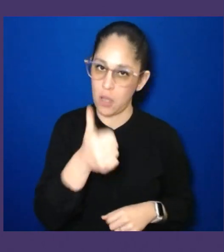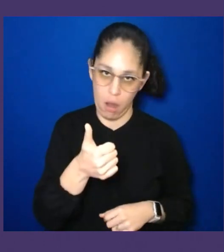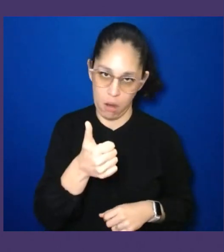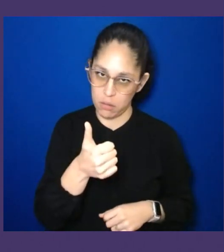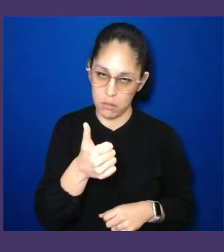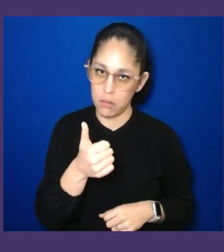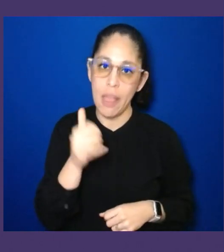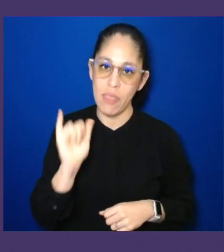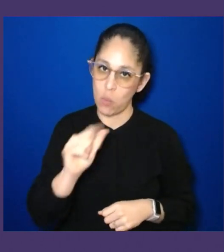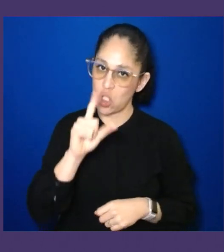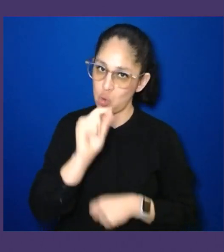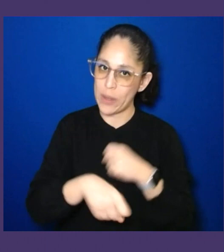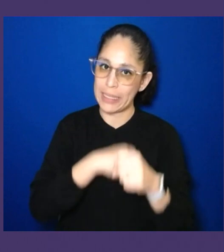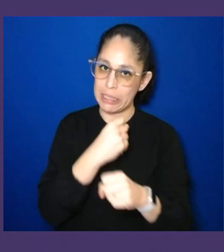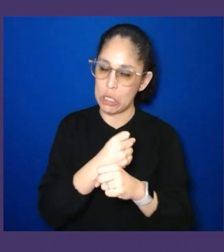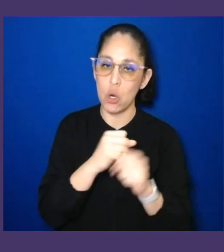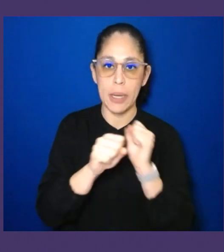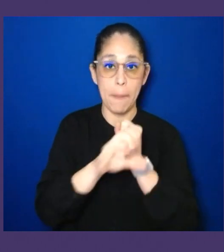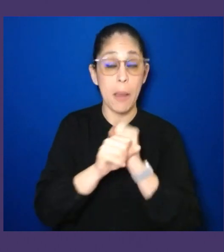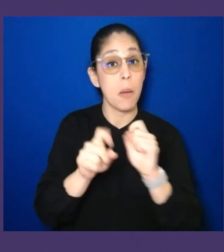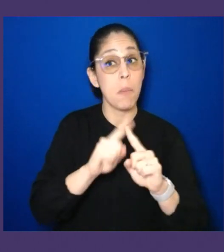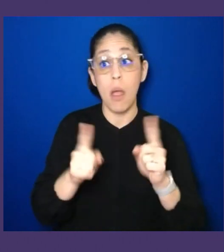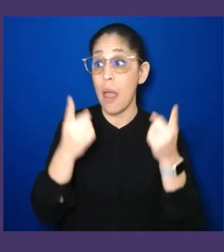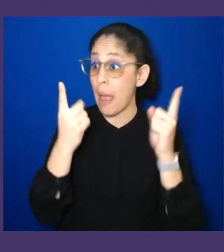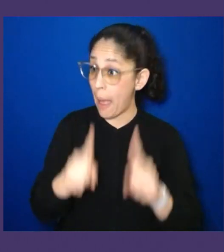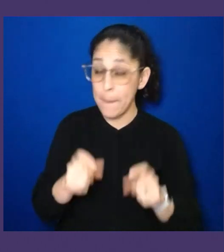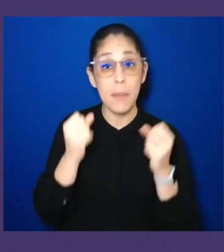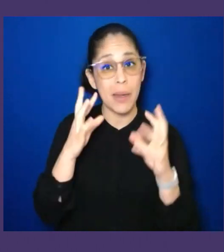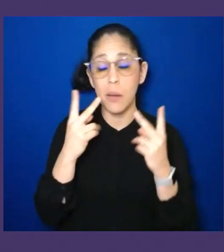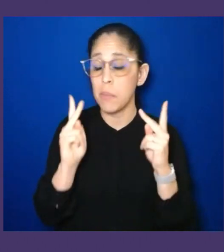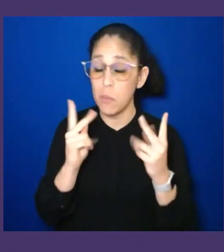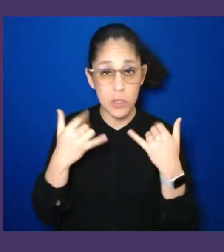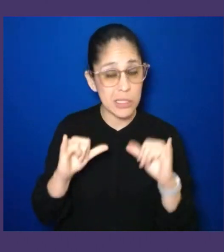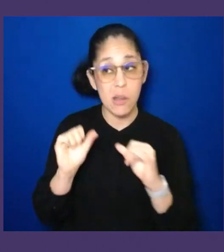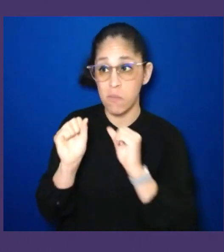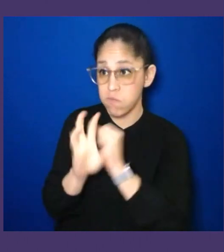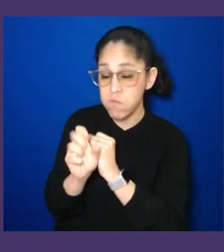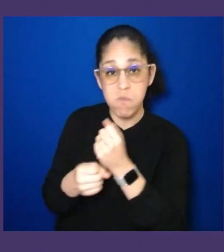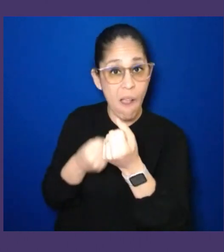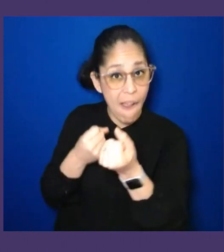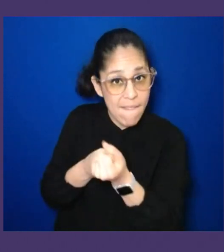But through some incredible advocacy, we were able to basically embarrass